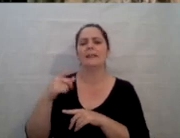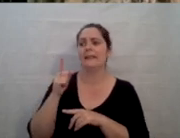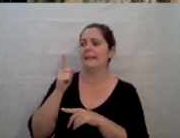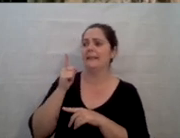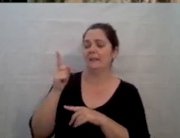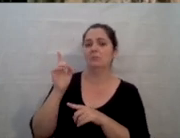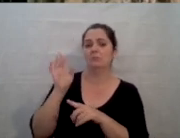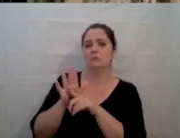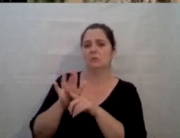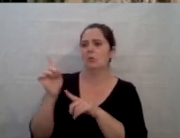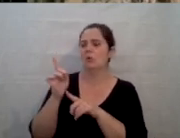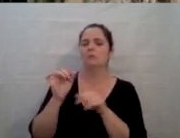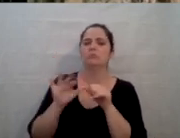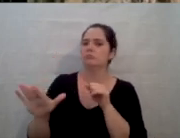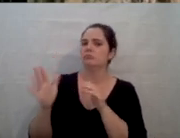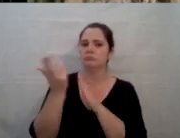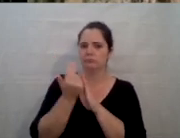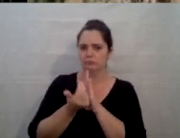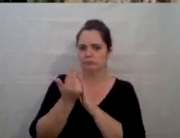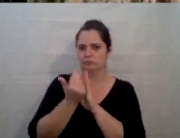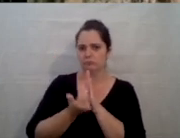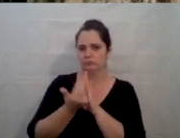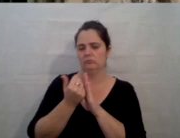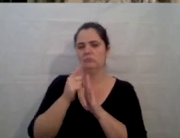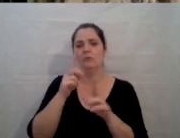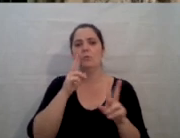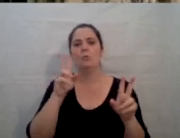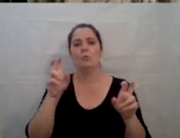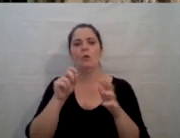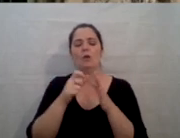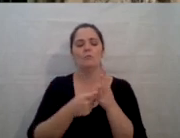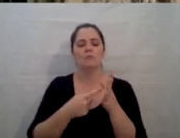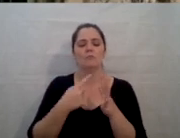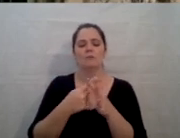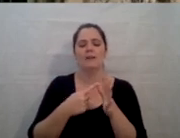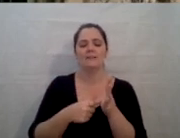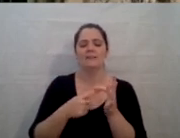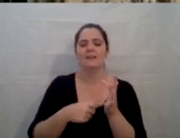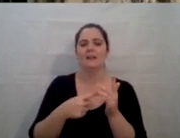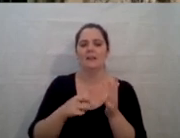contrapposto sculptures and it's actually called the Praxitelean Curve or the S-curve in the body.